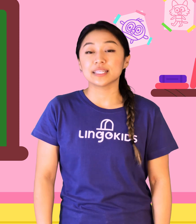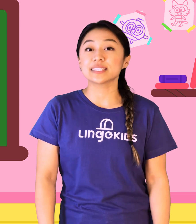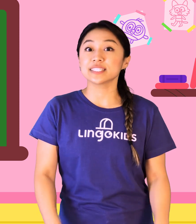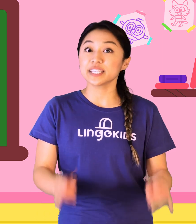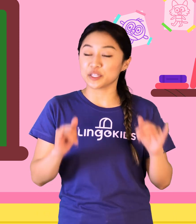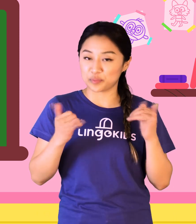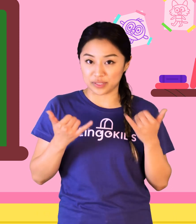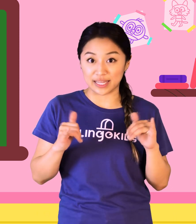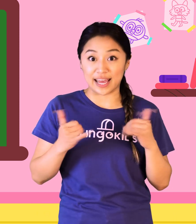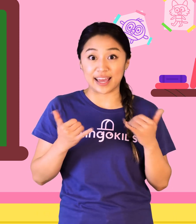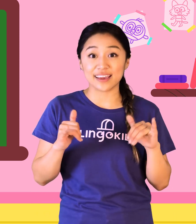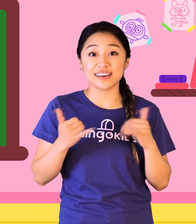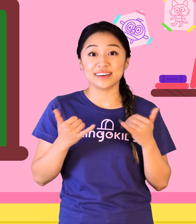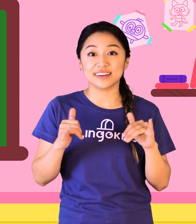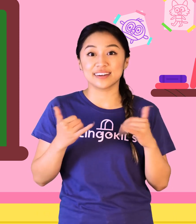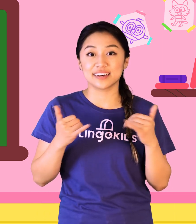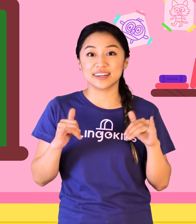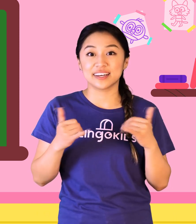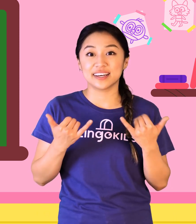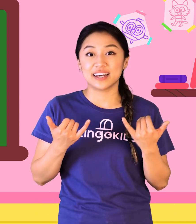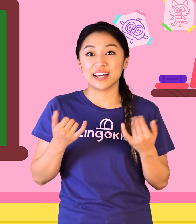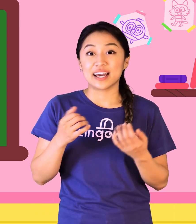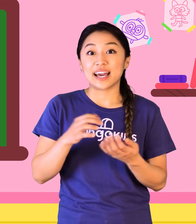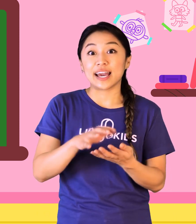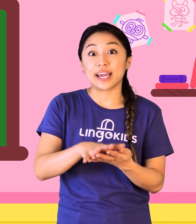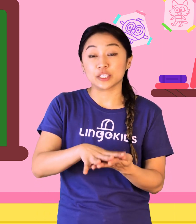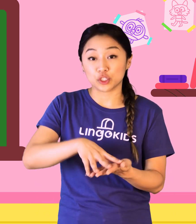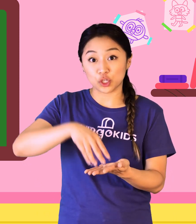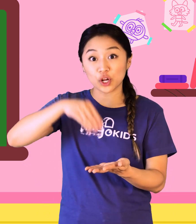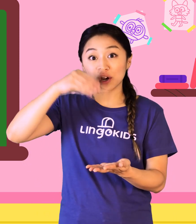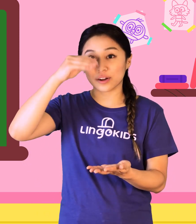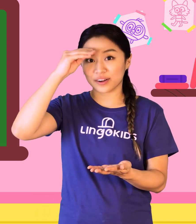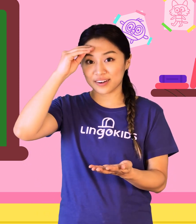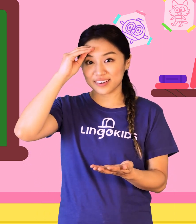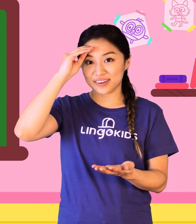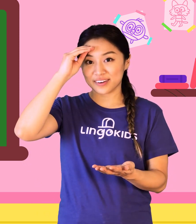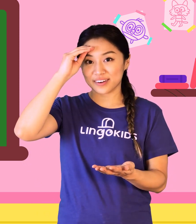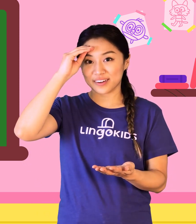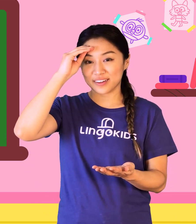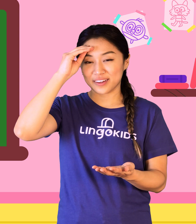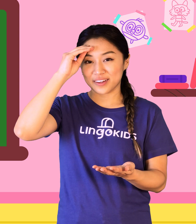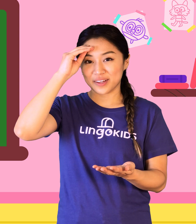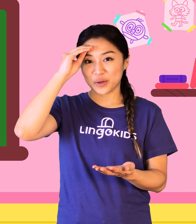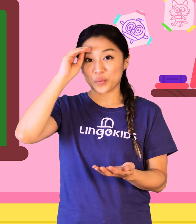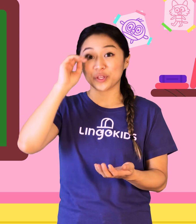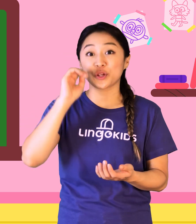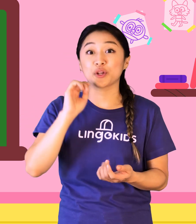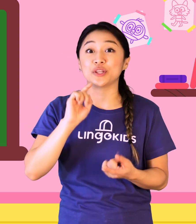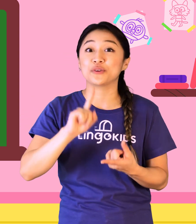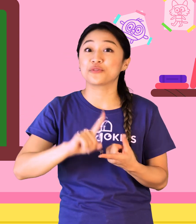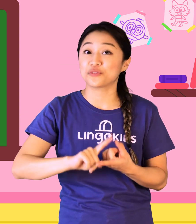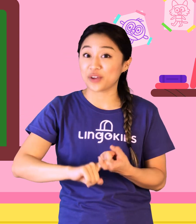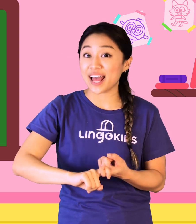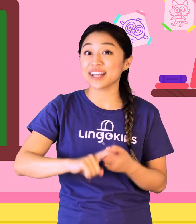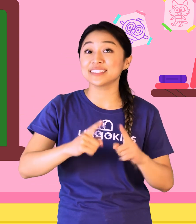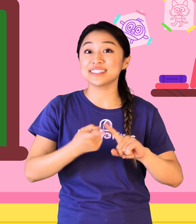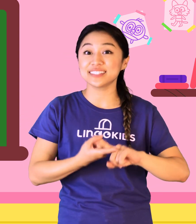Lisa can play and learn with her new friend